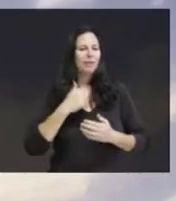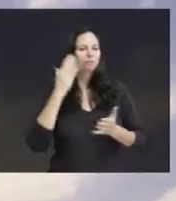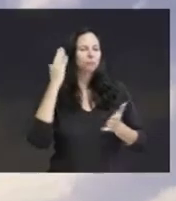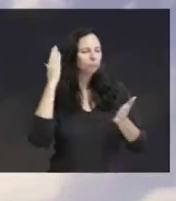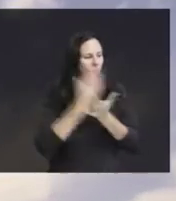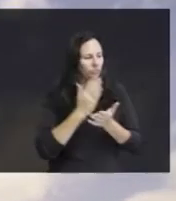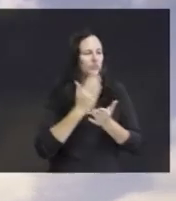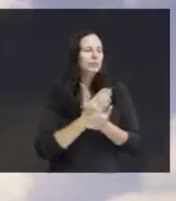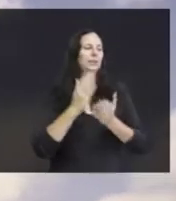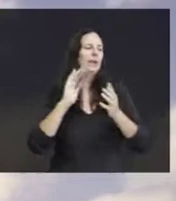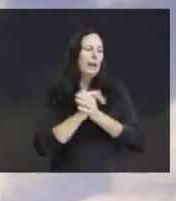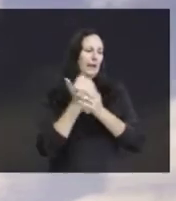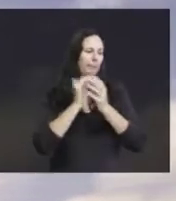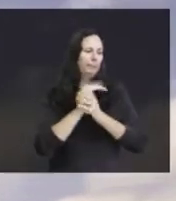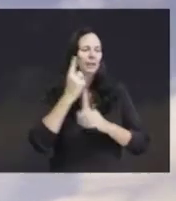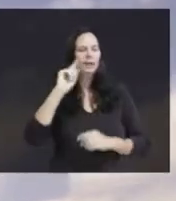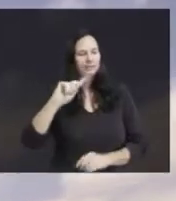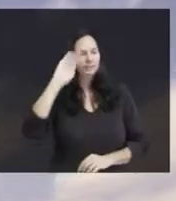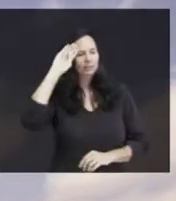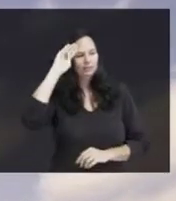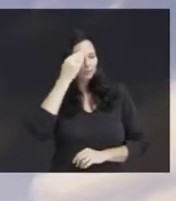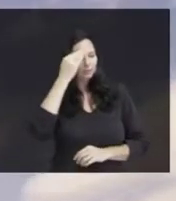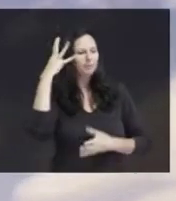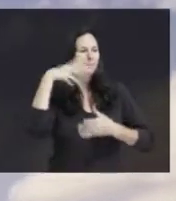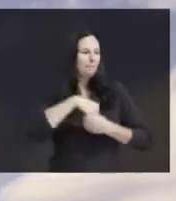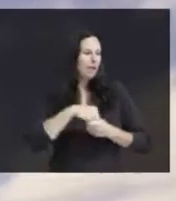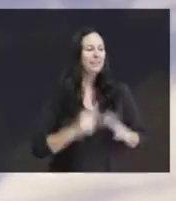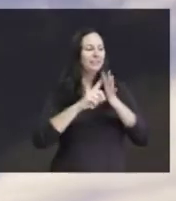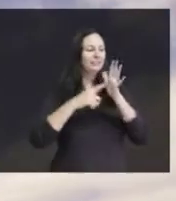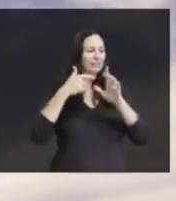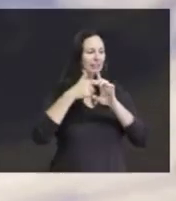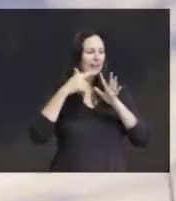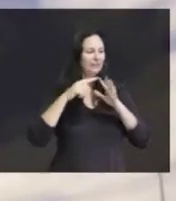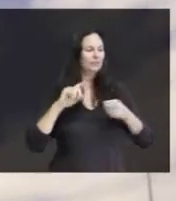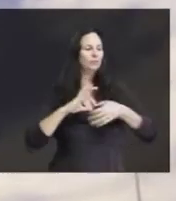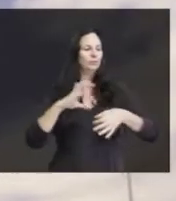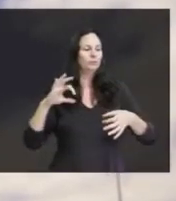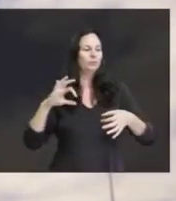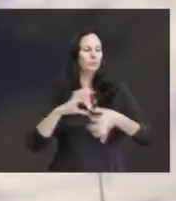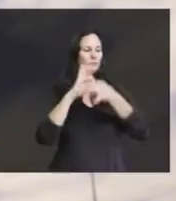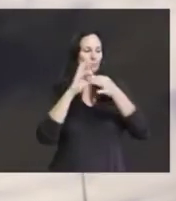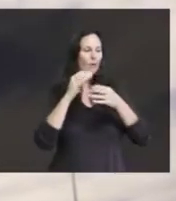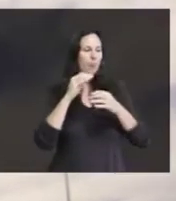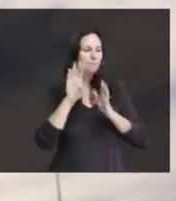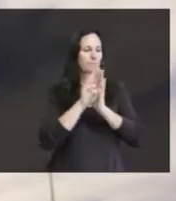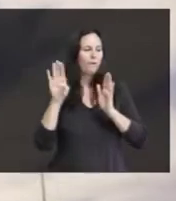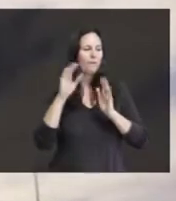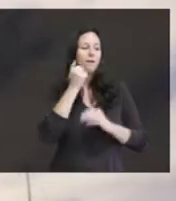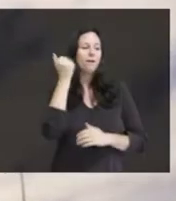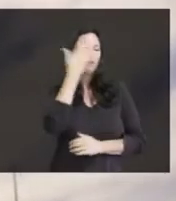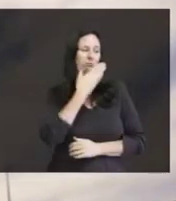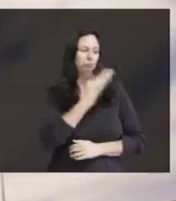with the support I have from work. And that gives me the opportunity to be a voice for the disadvantaged,